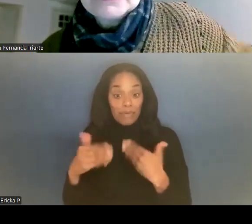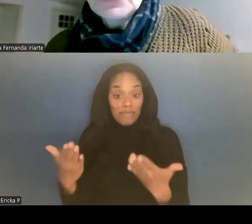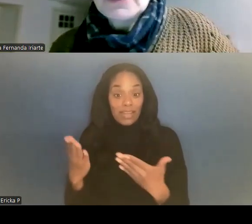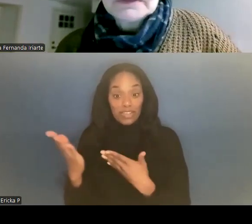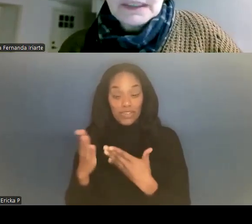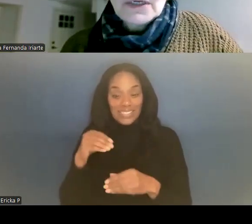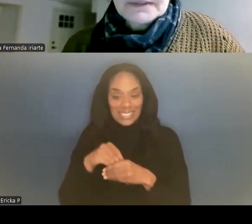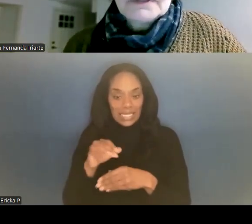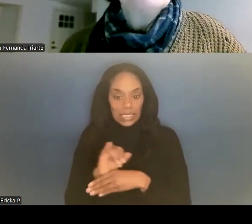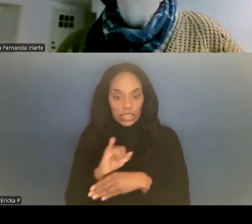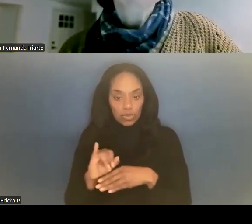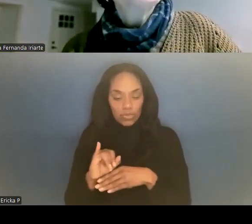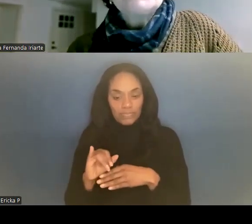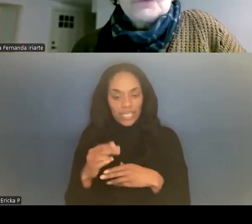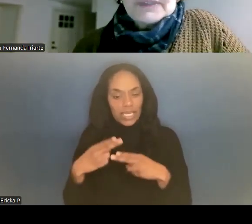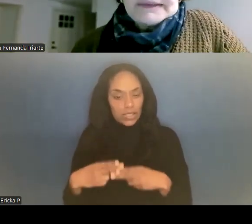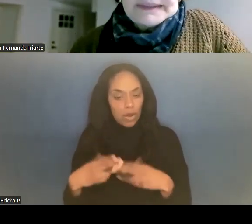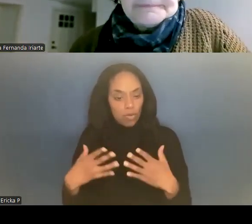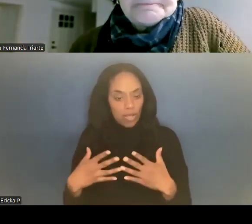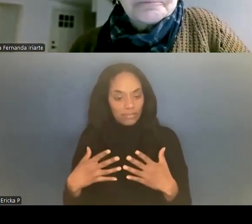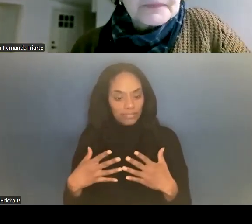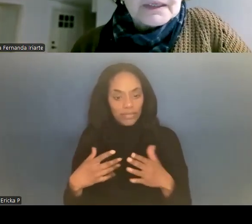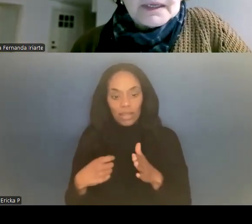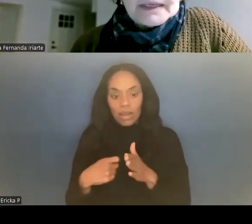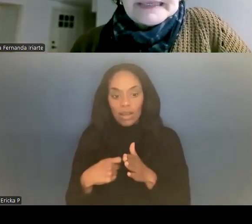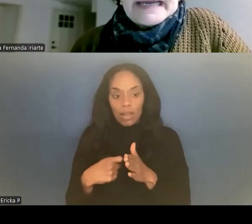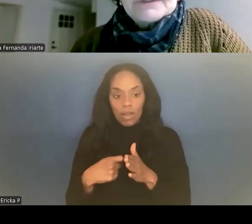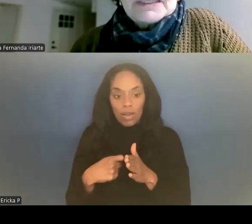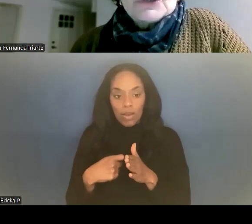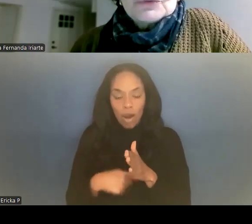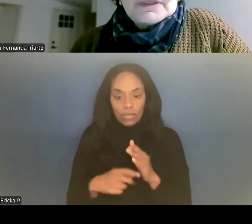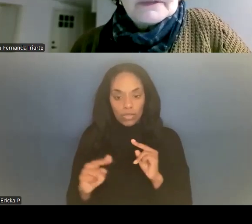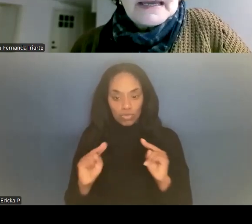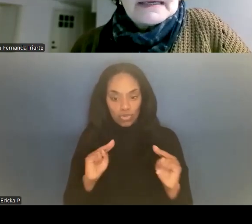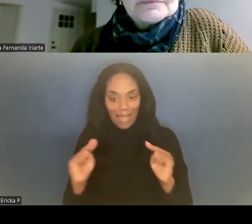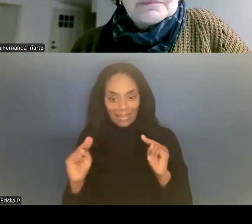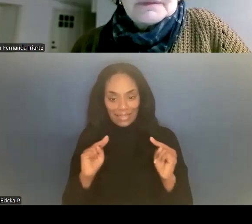That's called cost cost neutrality. They have to make sure that